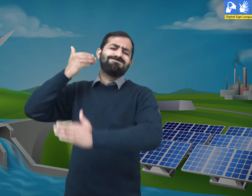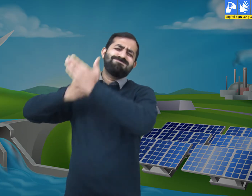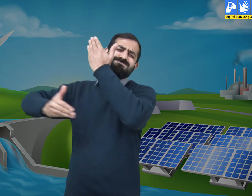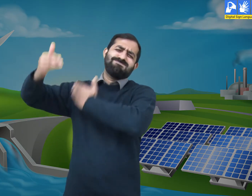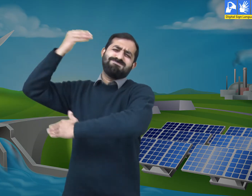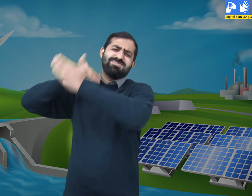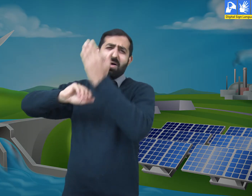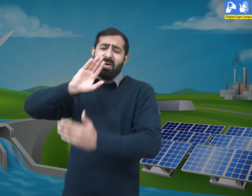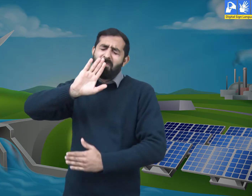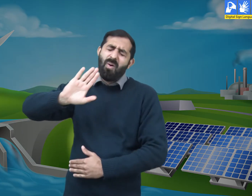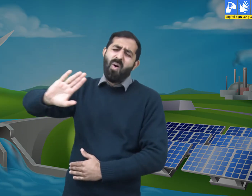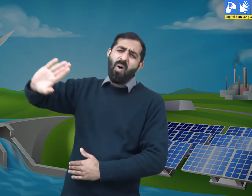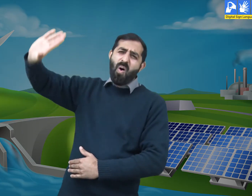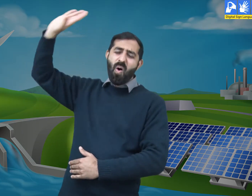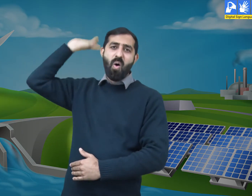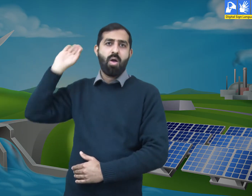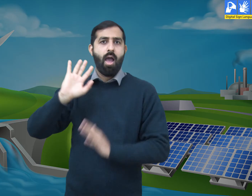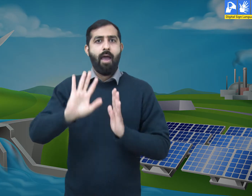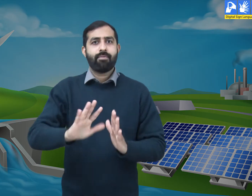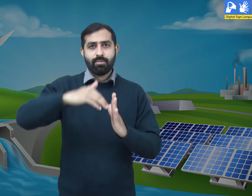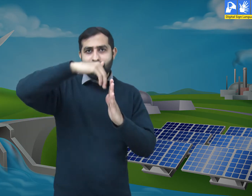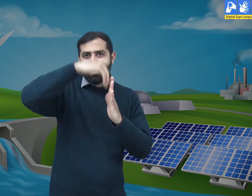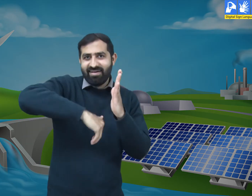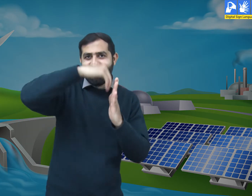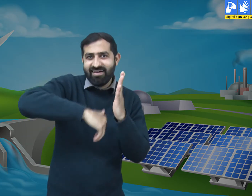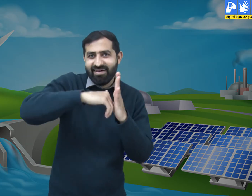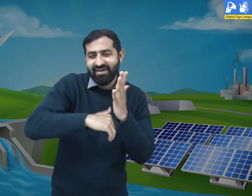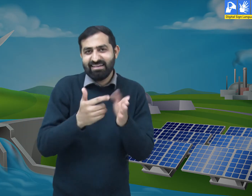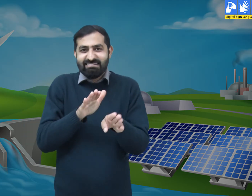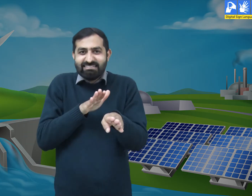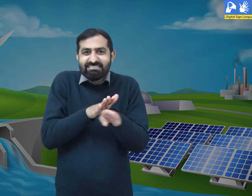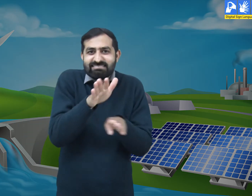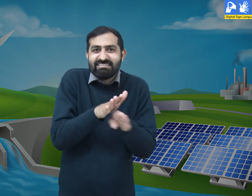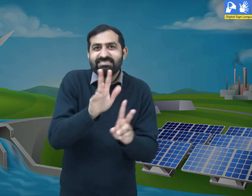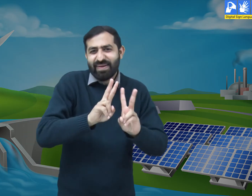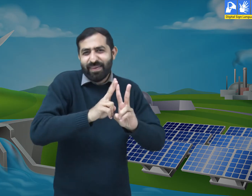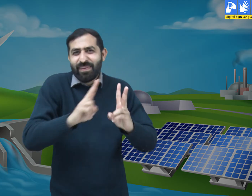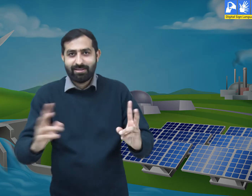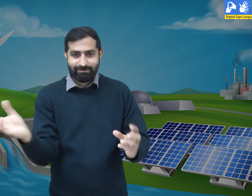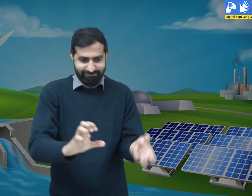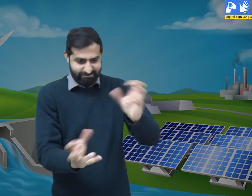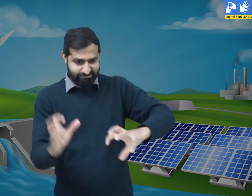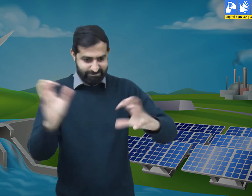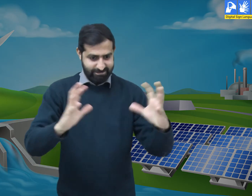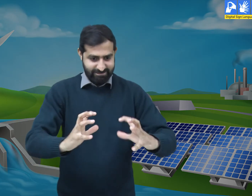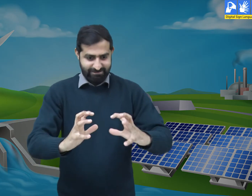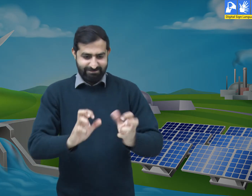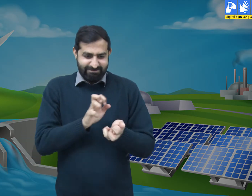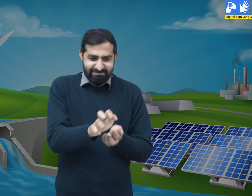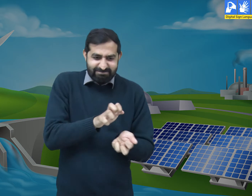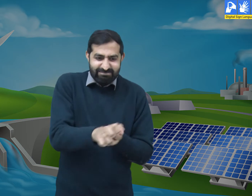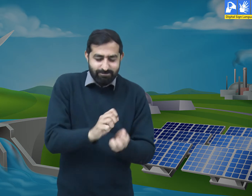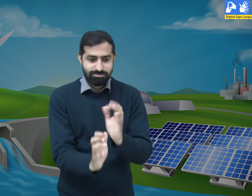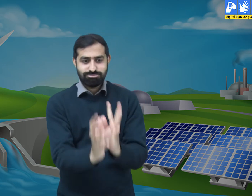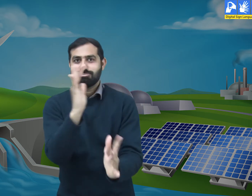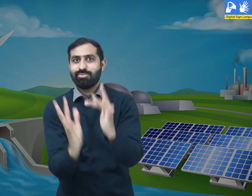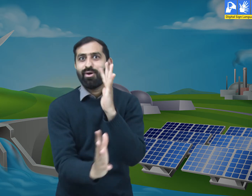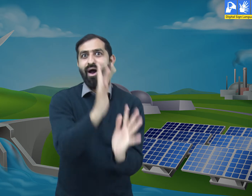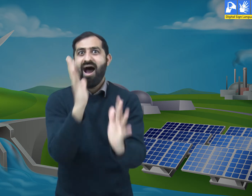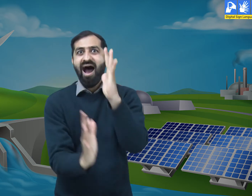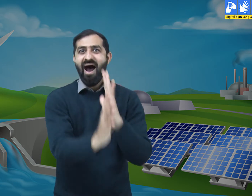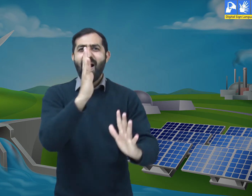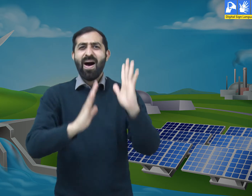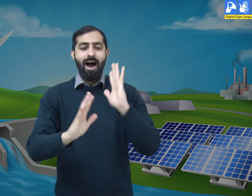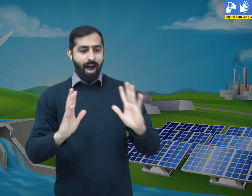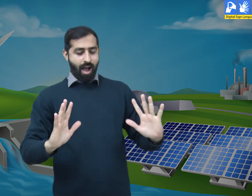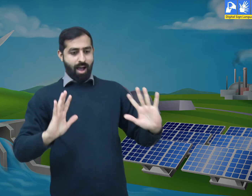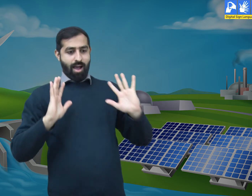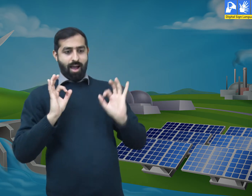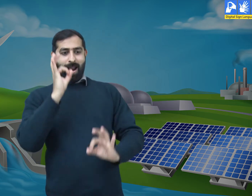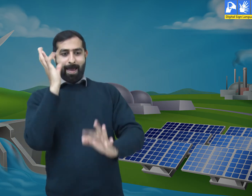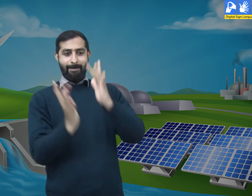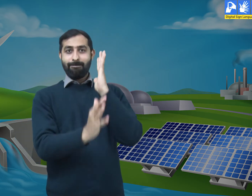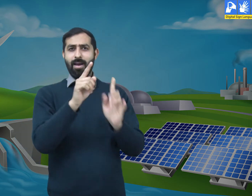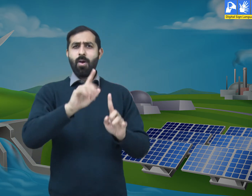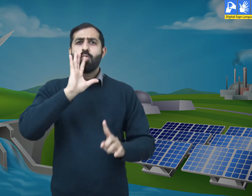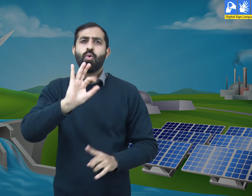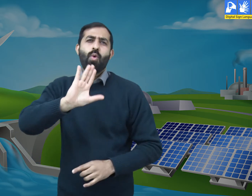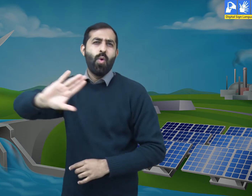Before people used wood for burning and this gave us heat energy.